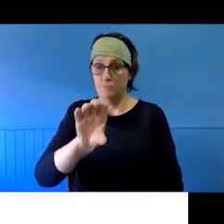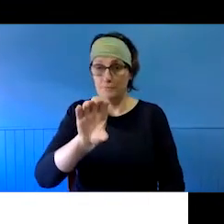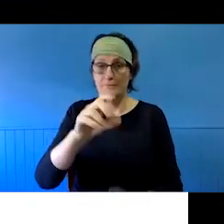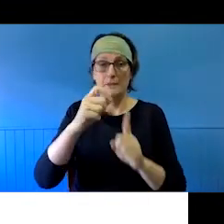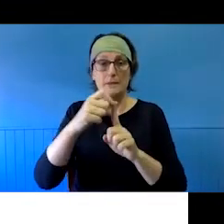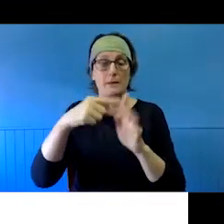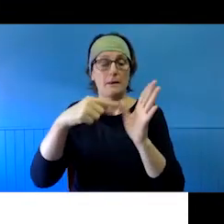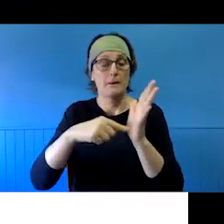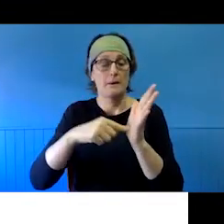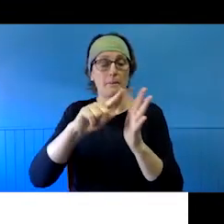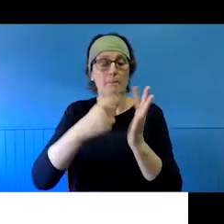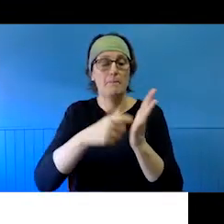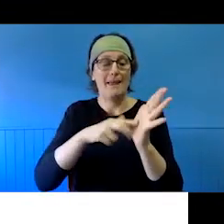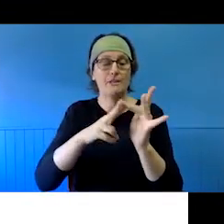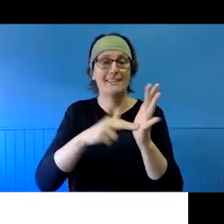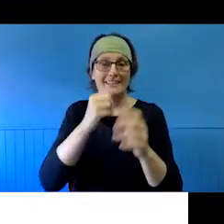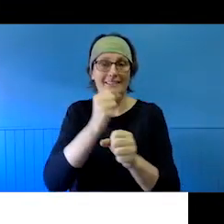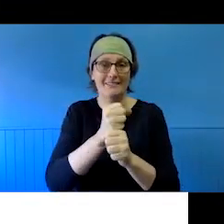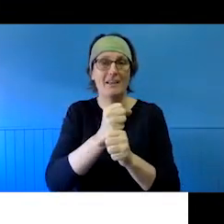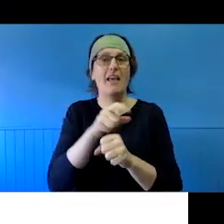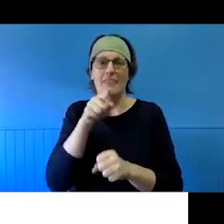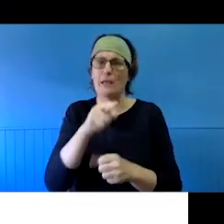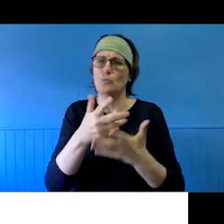is one that's highly Youzhnied in music -- highly used in music in the arts.